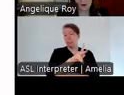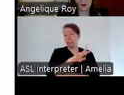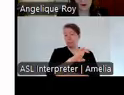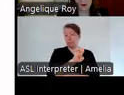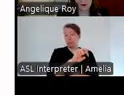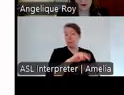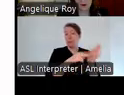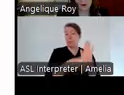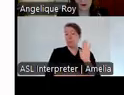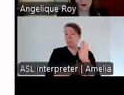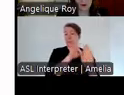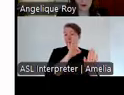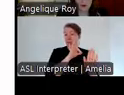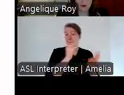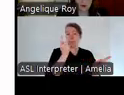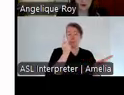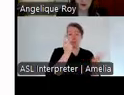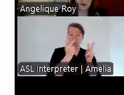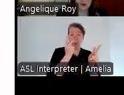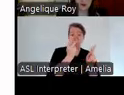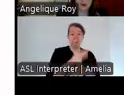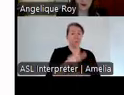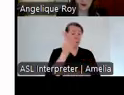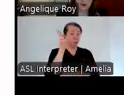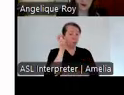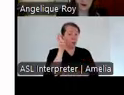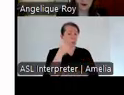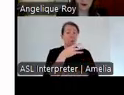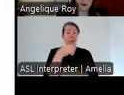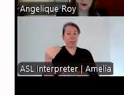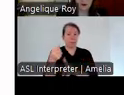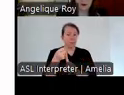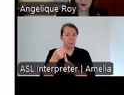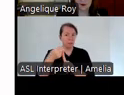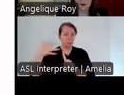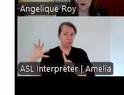databases, but also categories like described video or other languages to